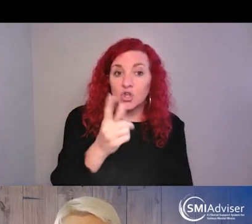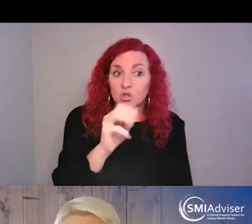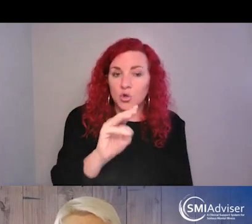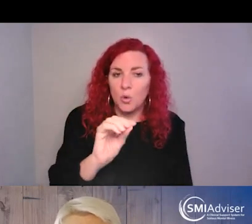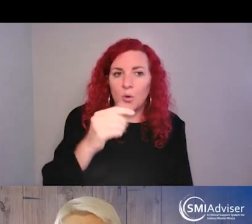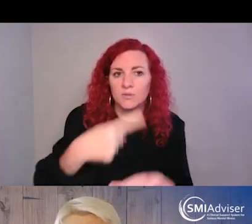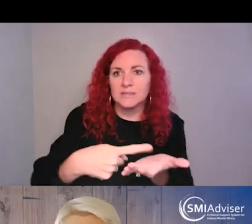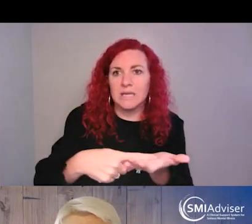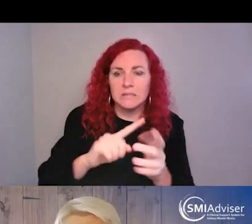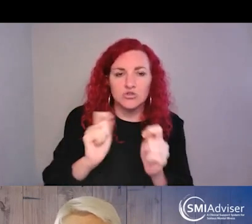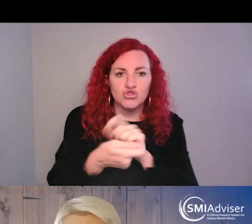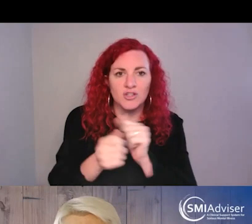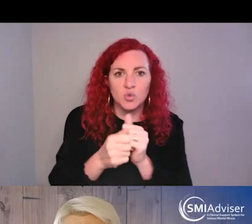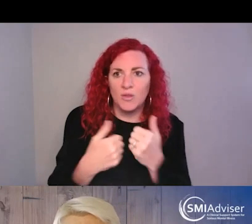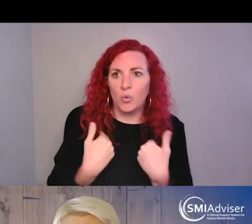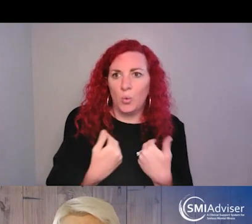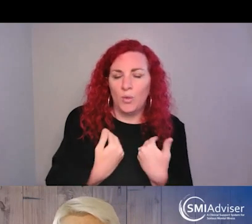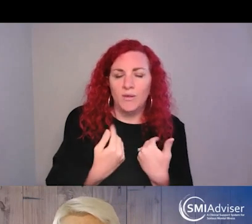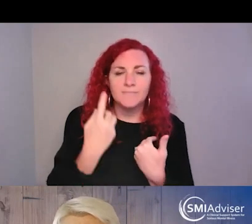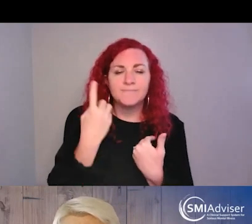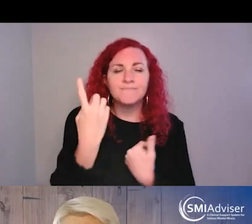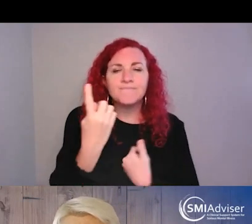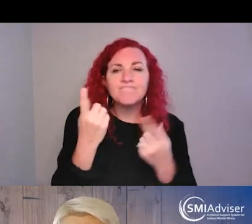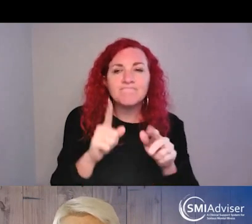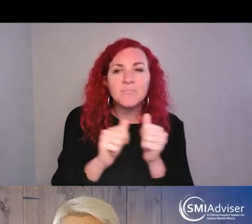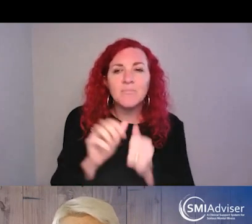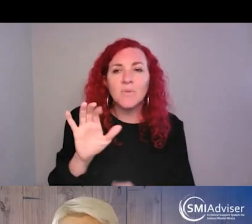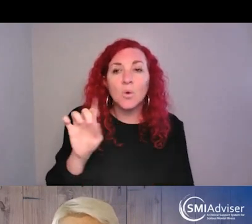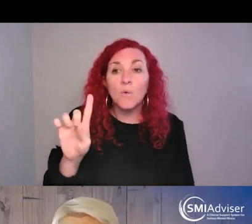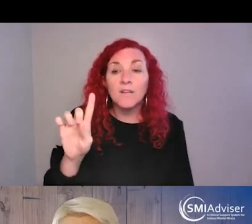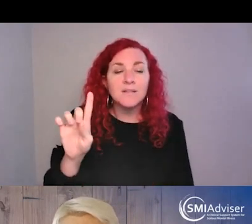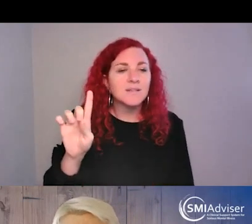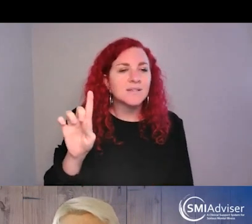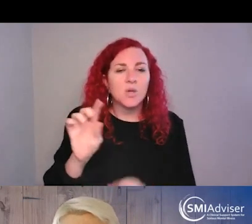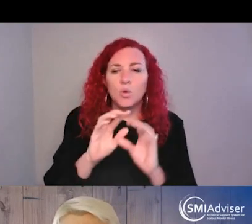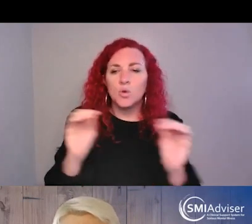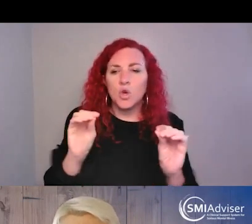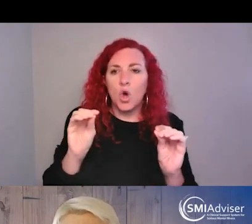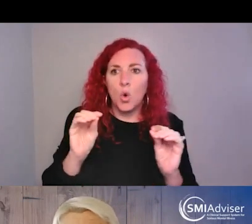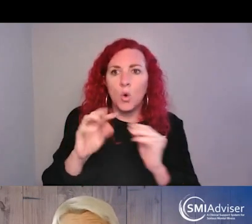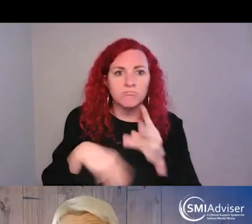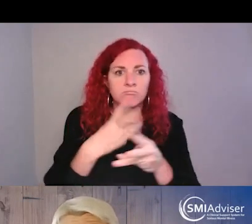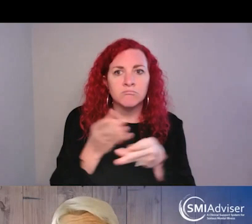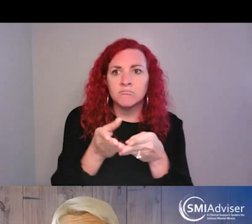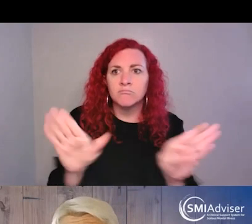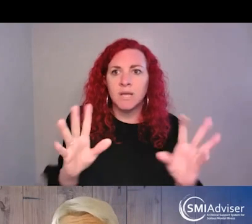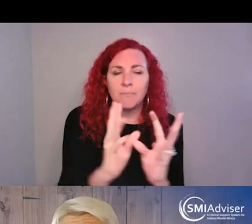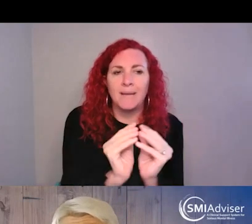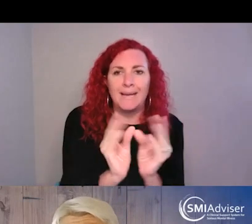ON COVID. ONE OF THE THINGS THAT HAPPENED WITH COVID IS WE HAVE NOT HAD A GLOBAL MEETING OR CONVENING FOR THE INTERNATIONAL